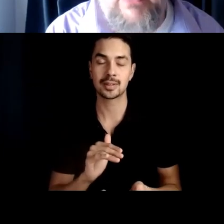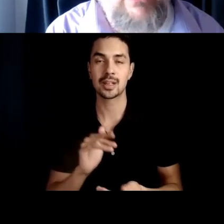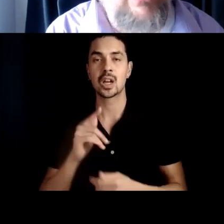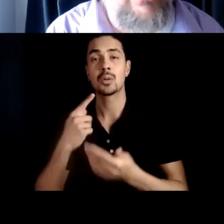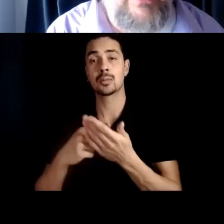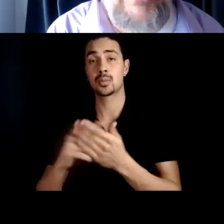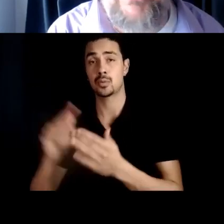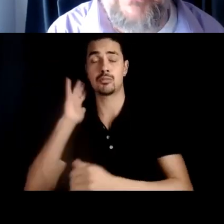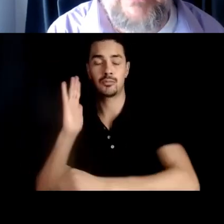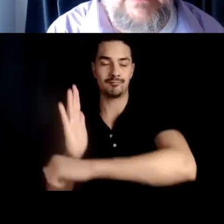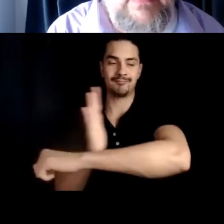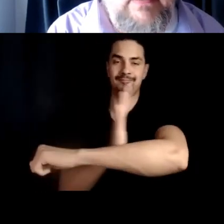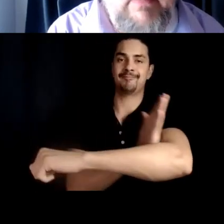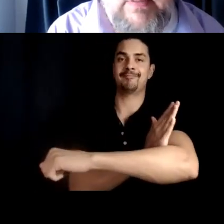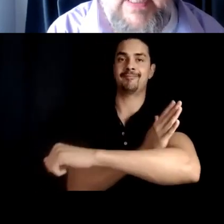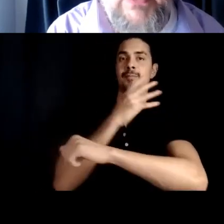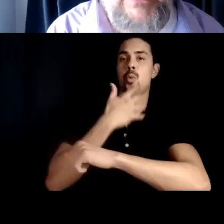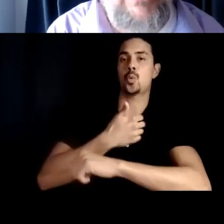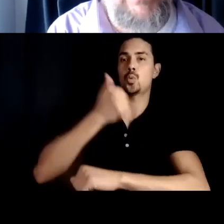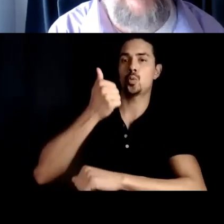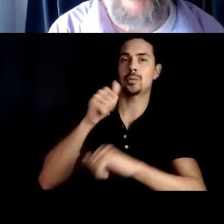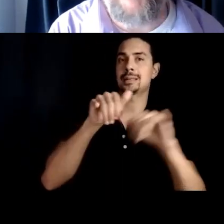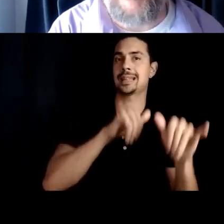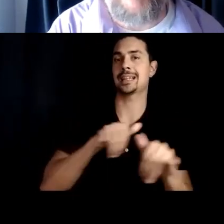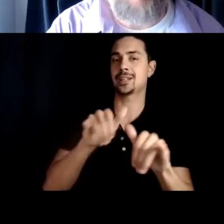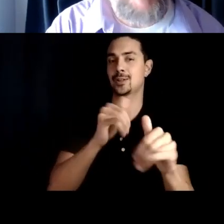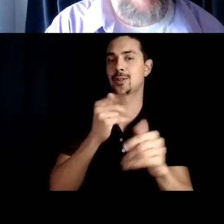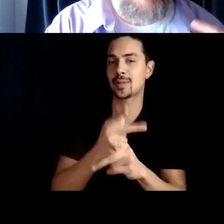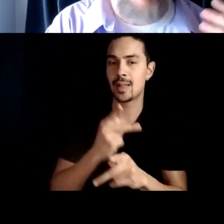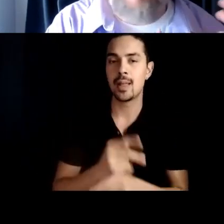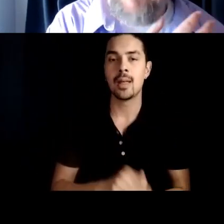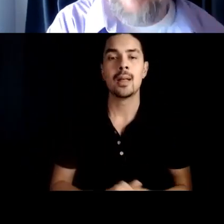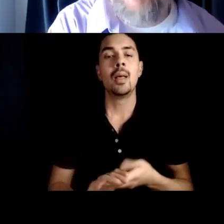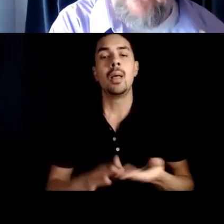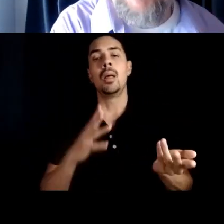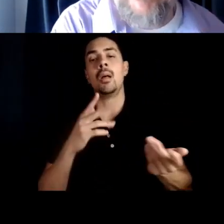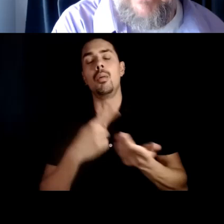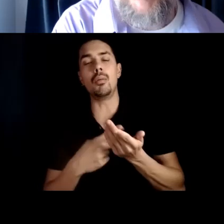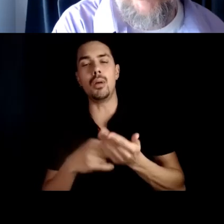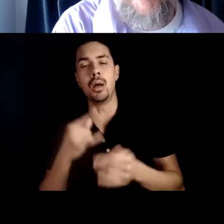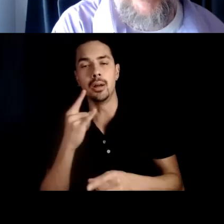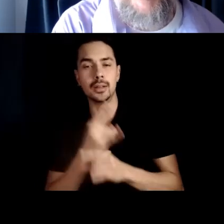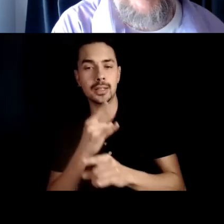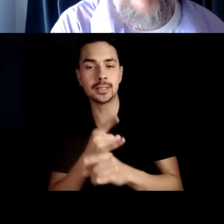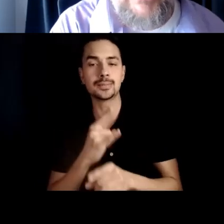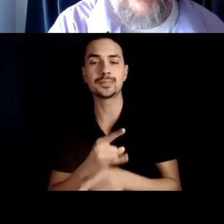alcohol, drug use, non-suicidal self-injury, lots of those kinds of things